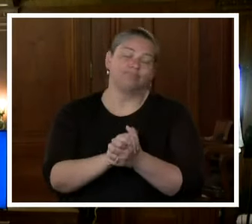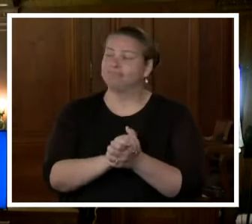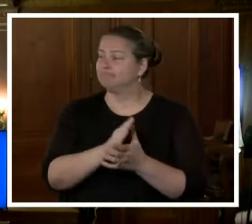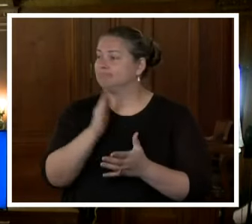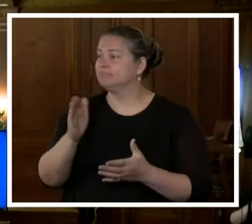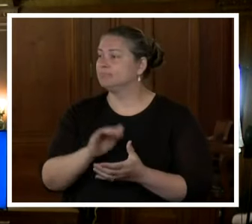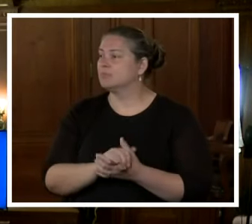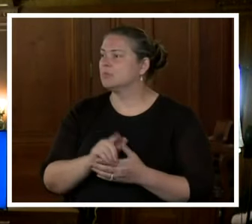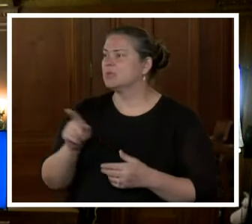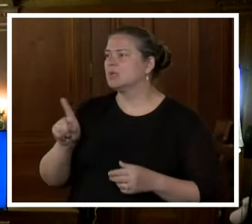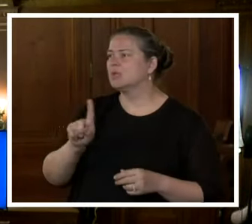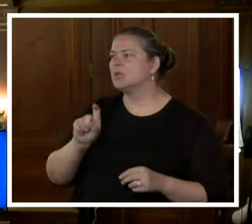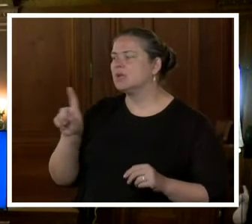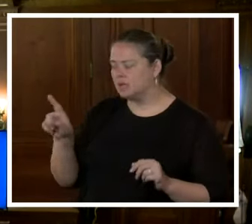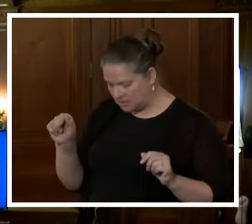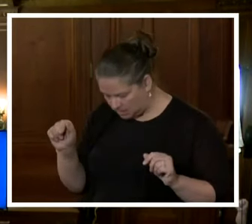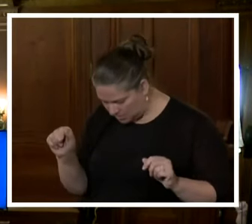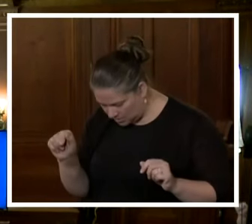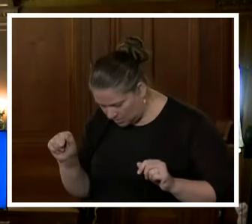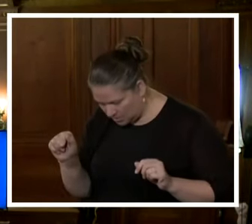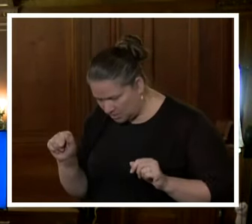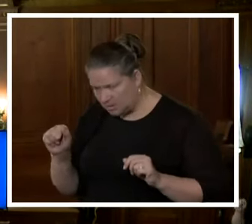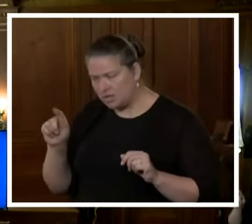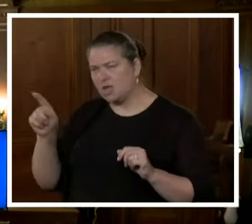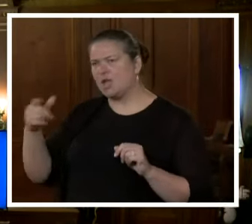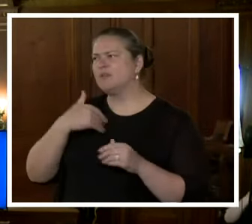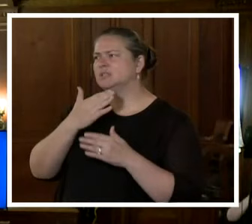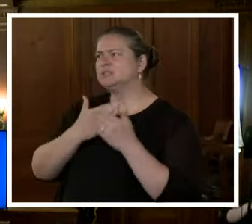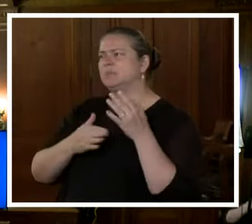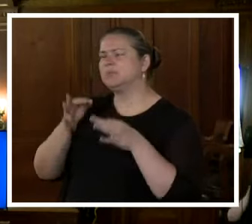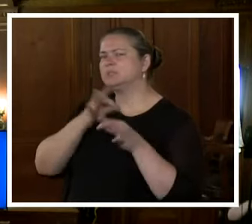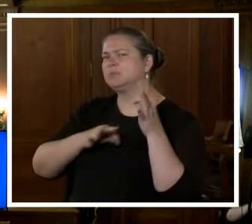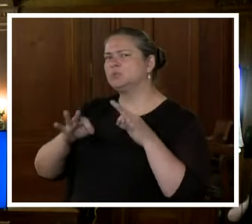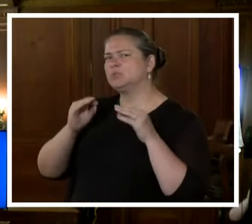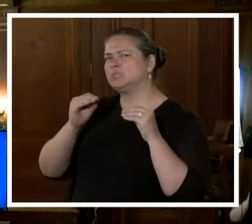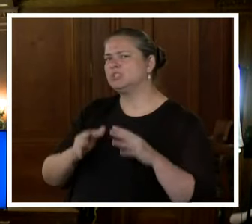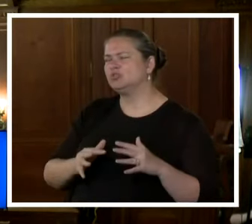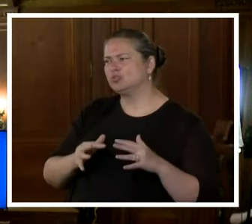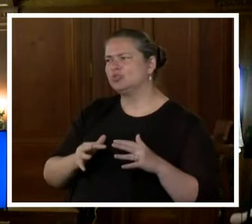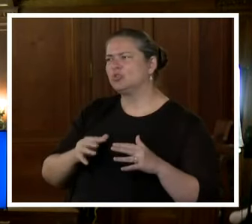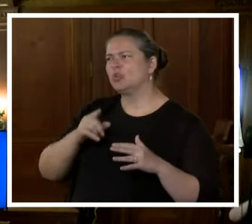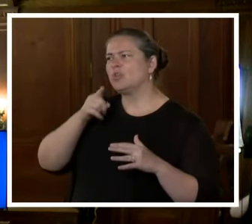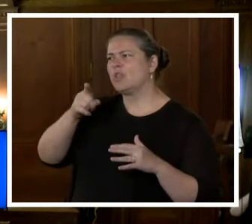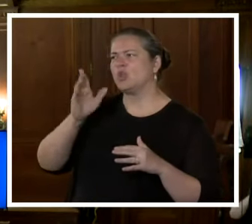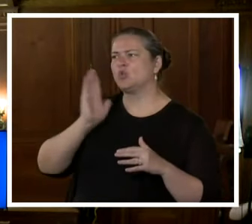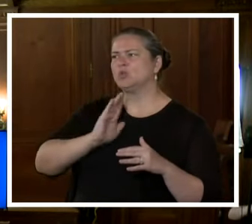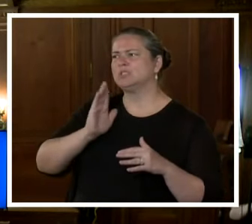CONFERENCE I GUESS WAS THE RIGHT WAY TO DO IT ON A GROUP HERE IN